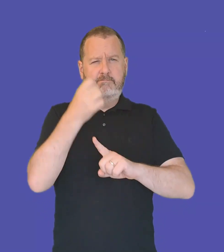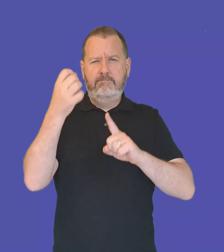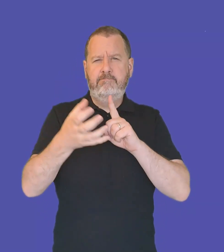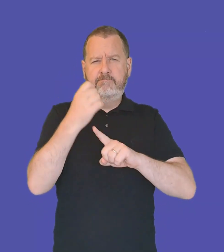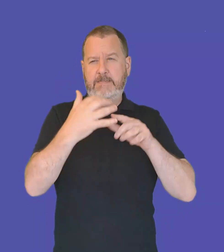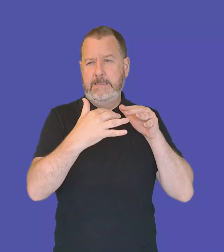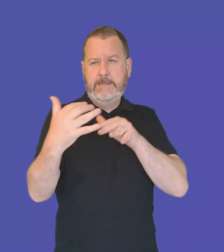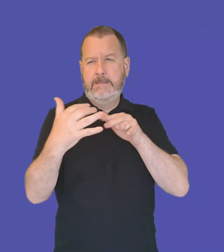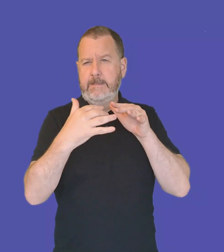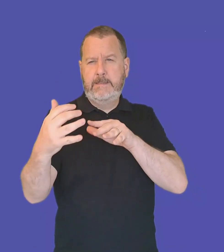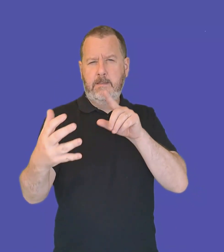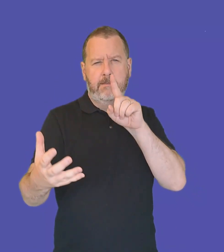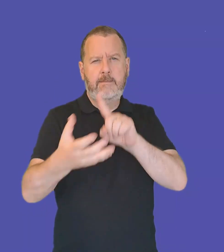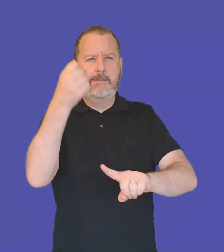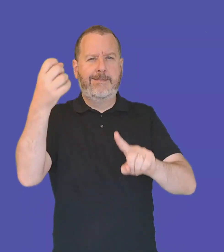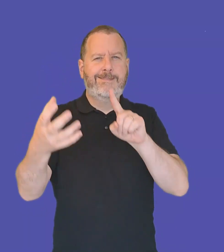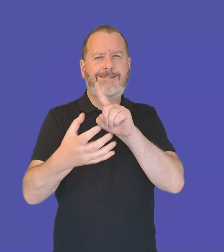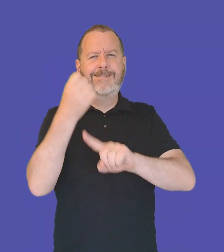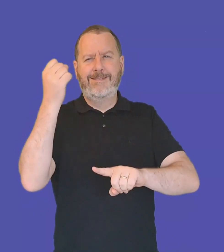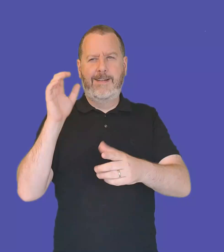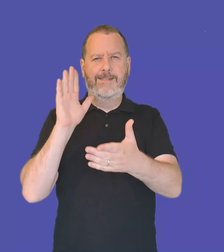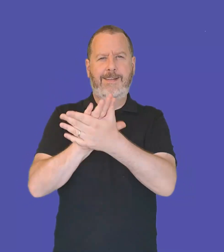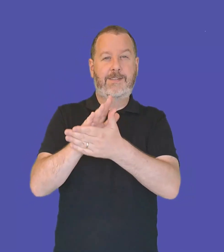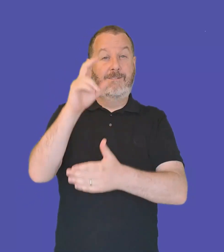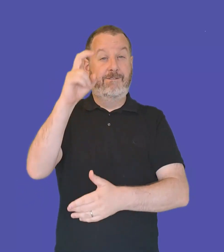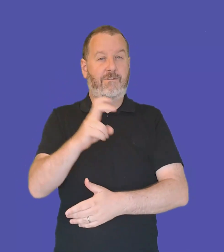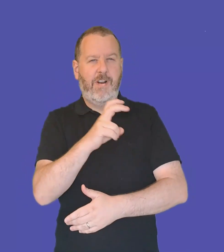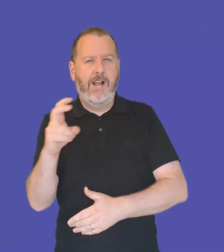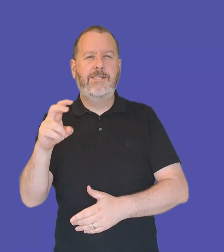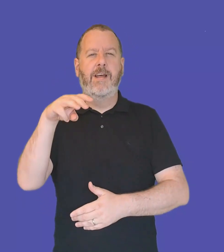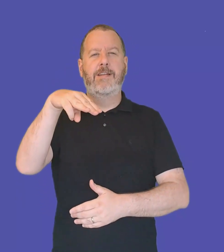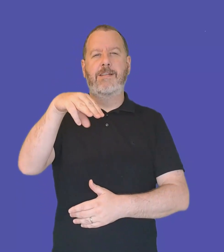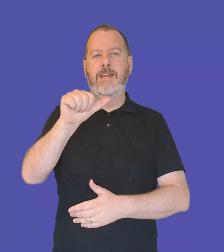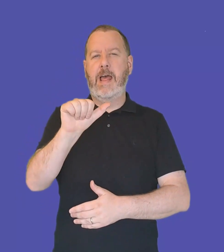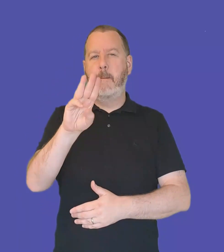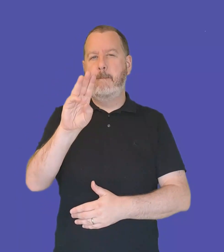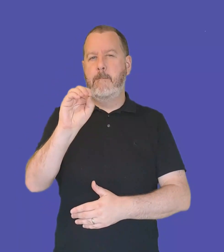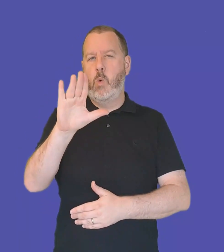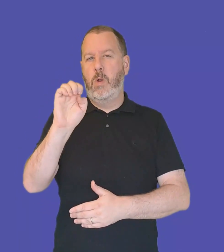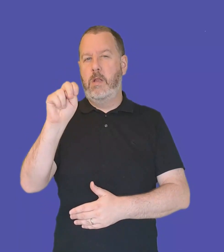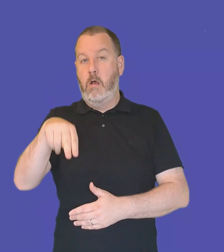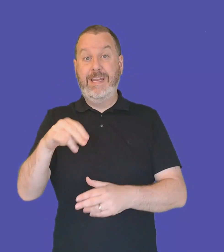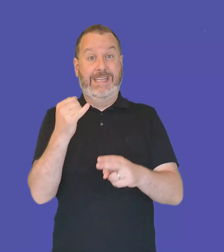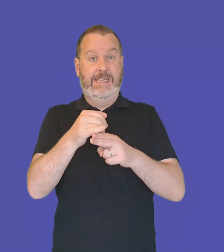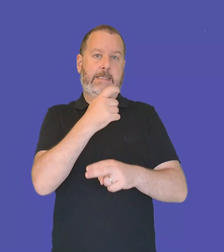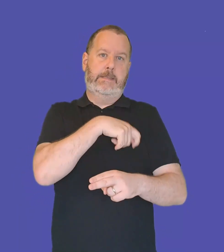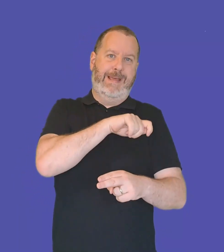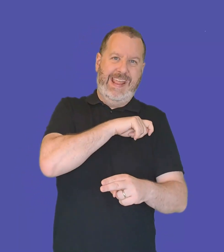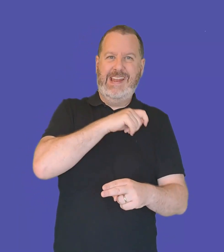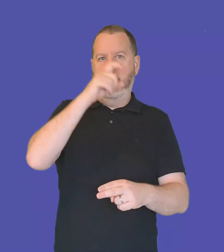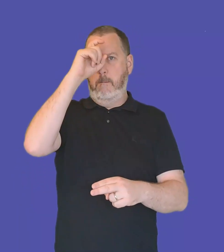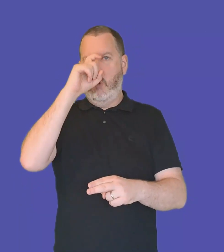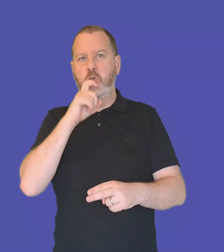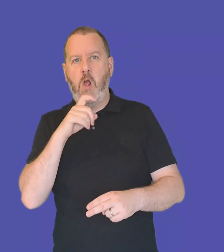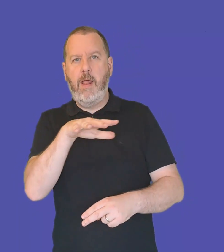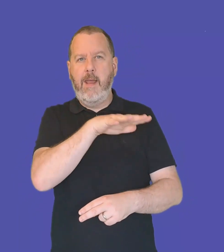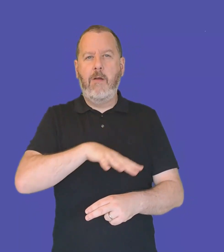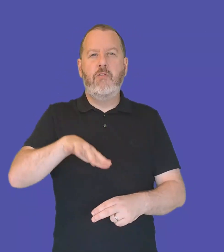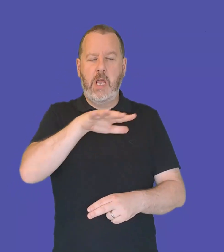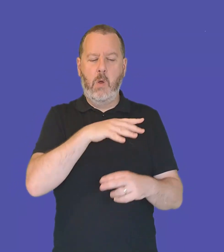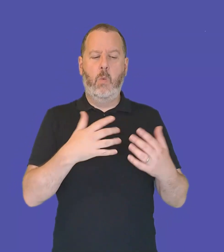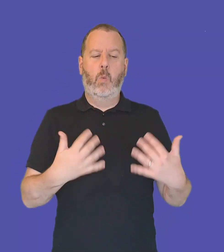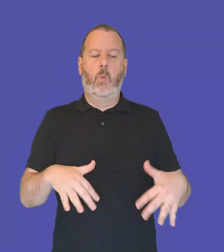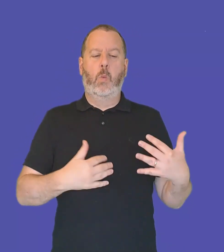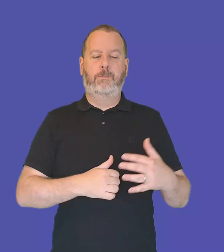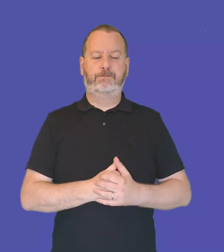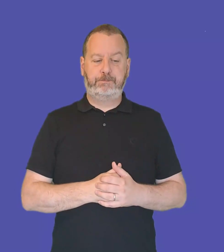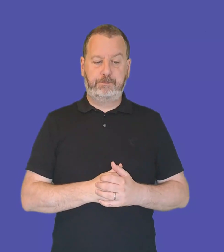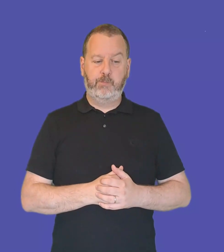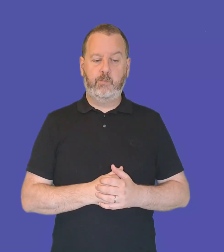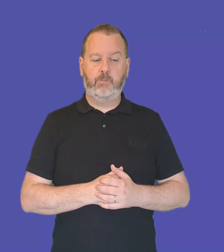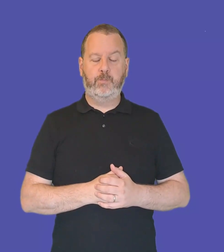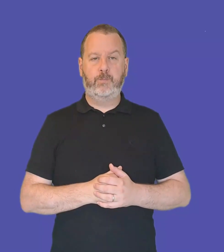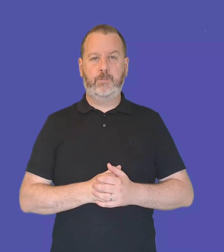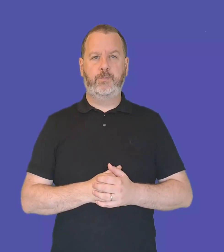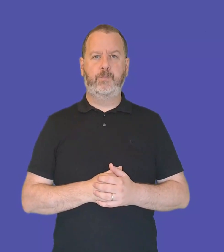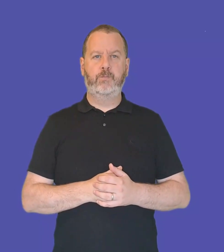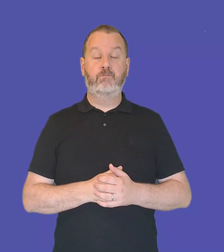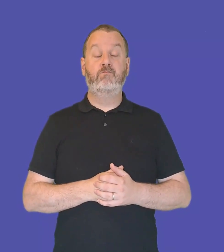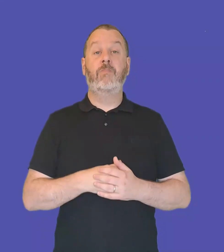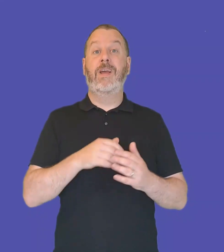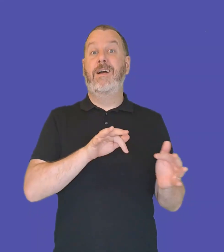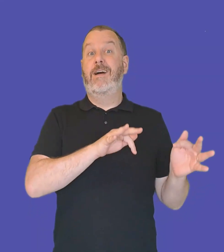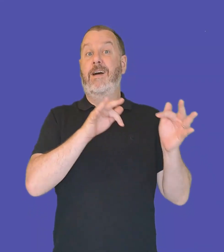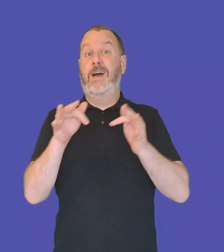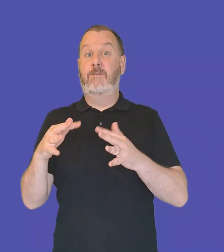who had fought in the Napoleonic wars and won several victories.